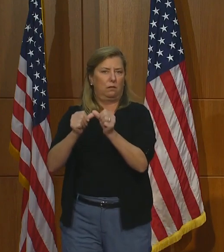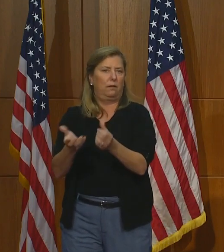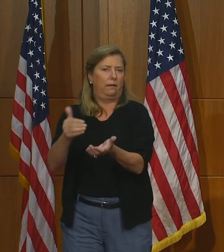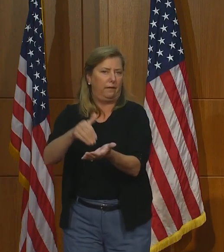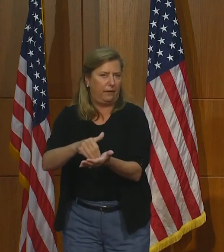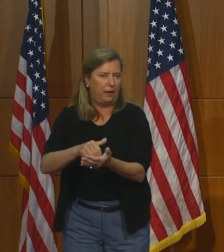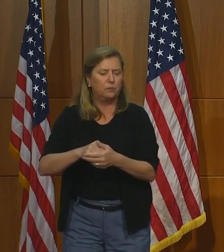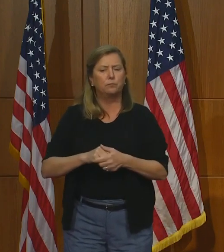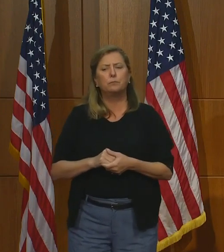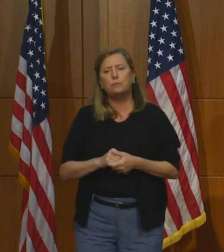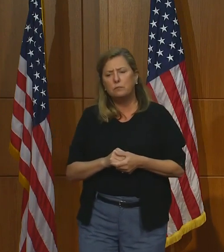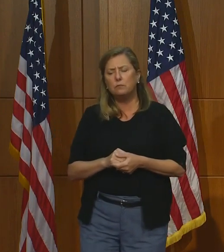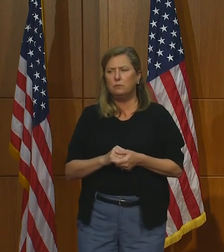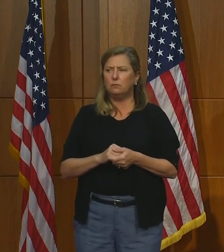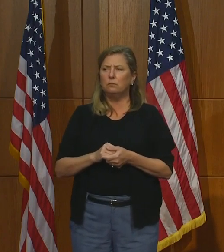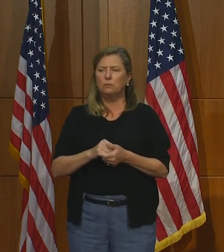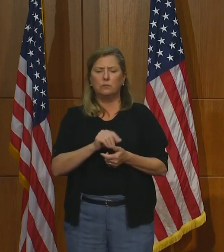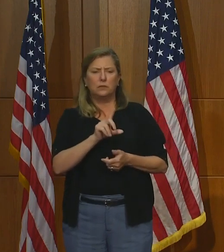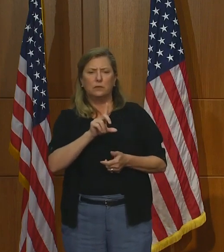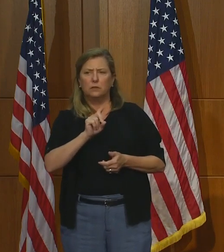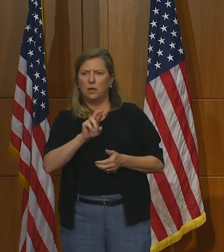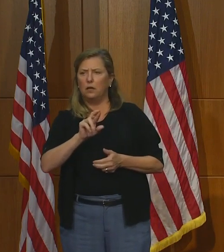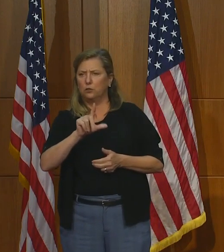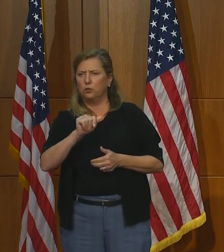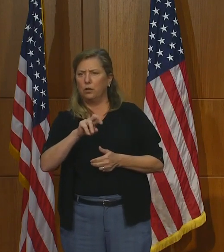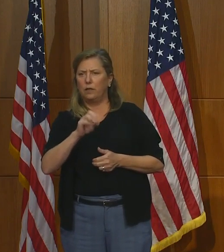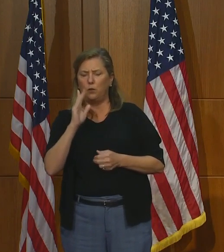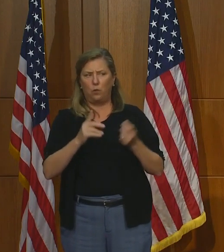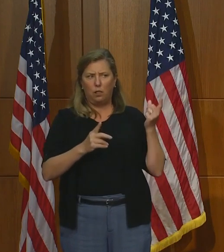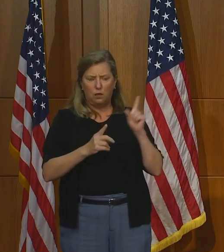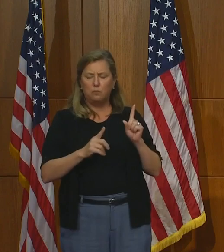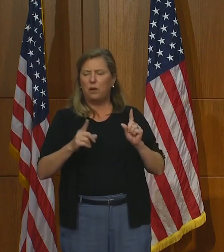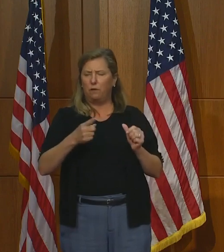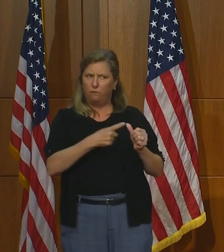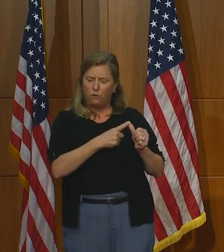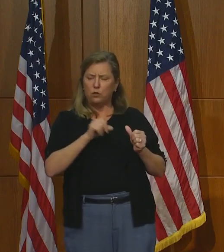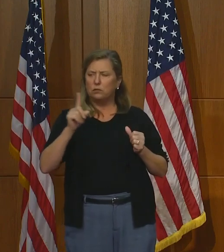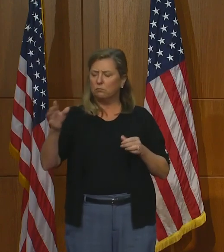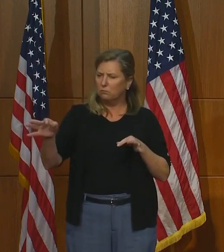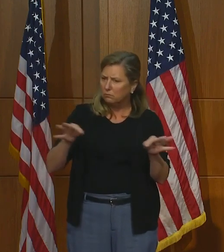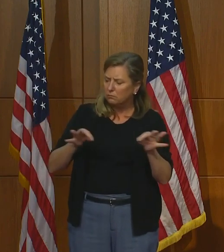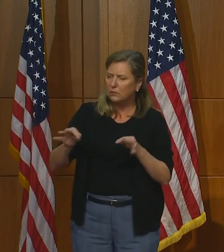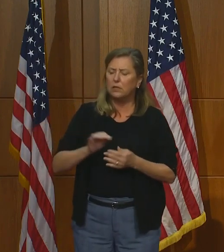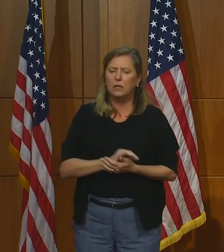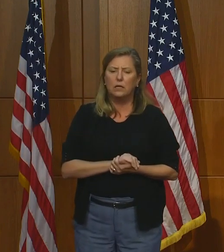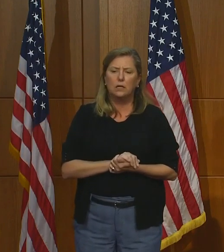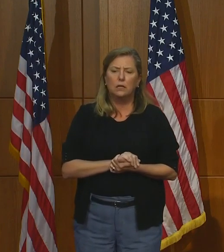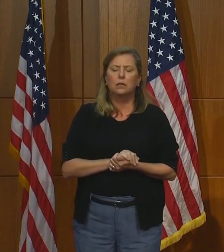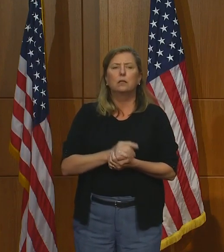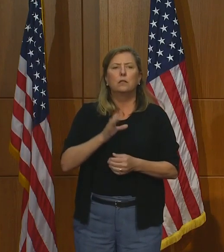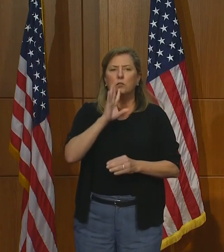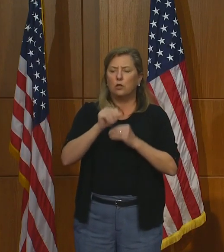SESSION IN JANUARY. ONE OF THE THINGS I WANT TO. BEFORE DR